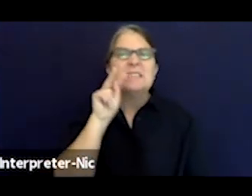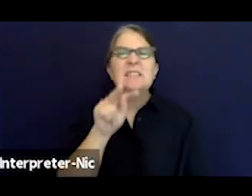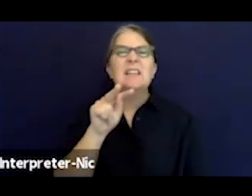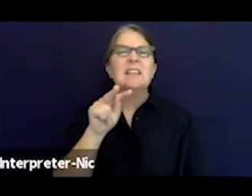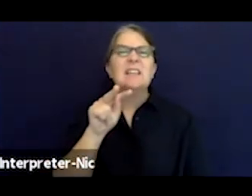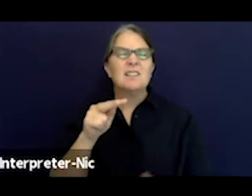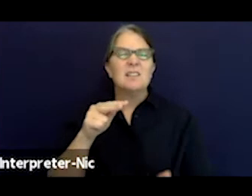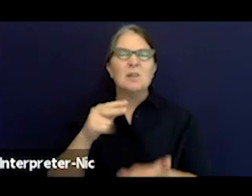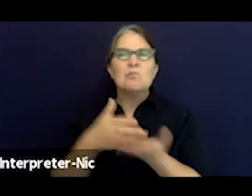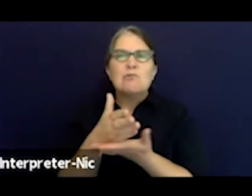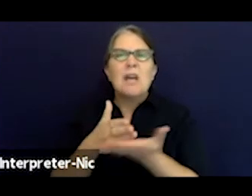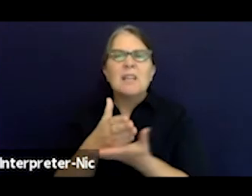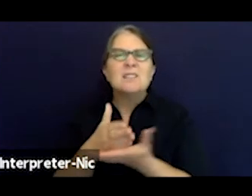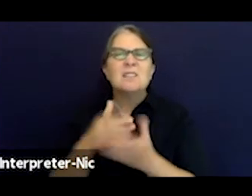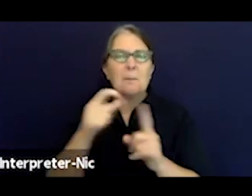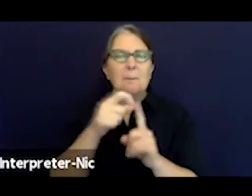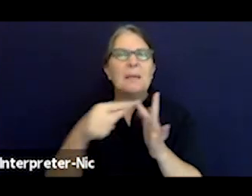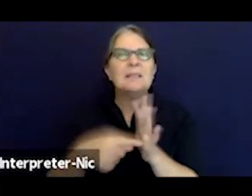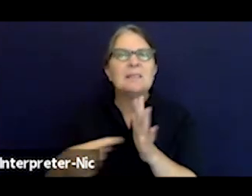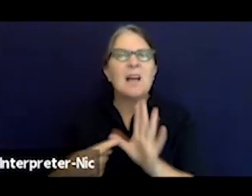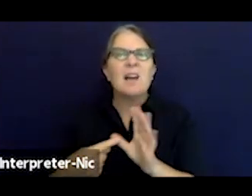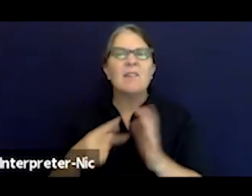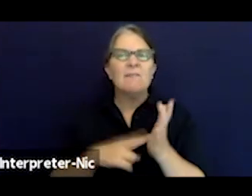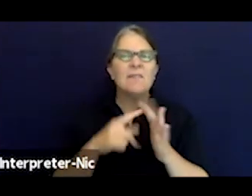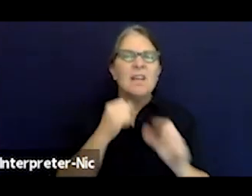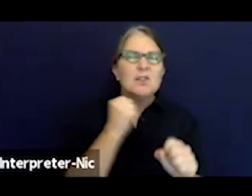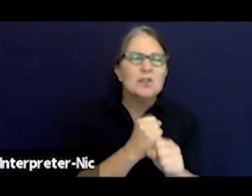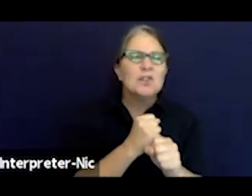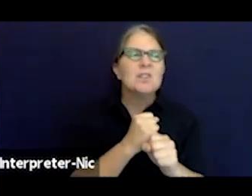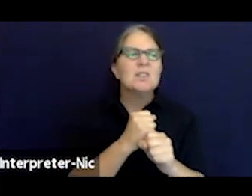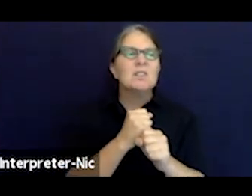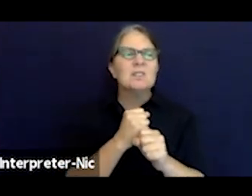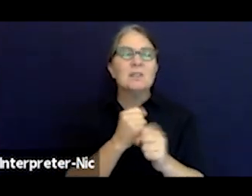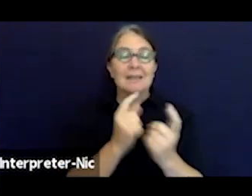some cut up vegetables in the back. But in the foreground is the take-away litre margarita made